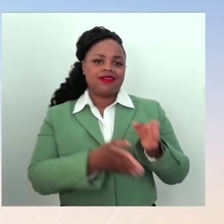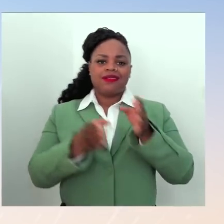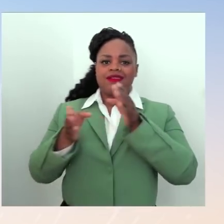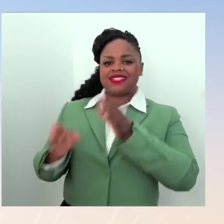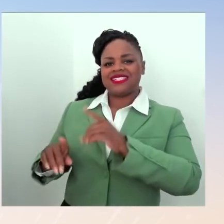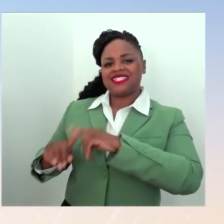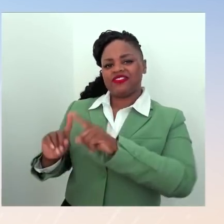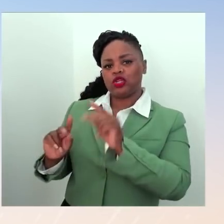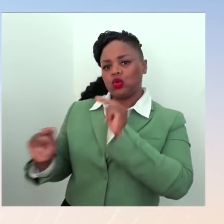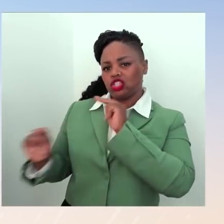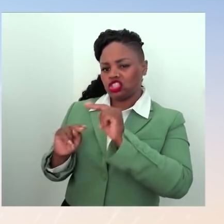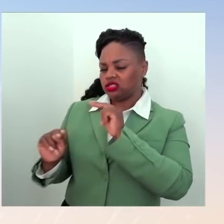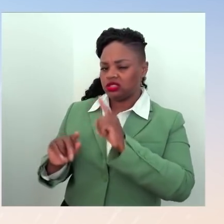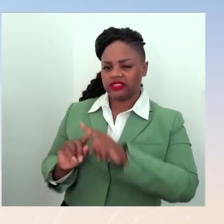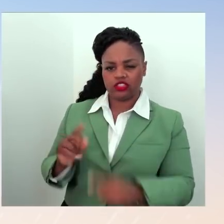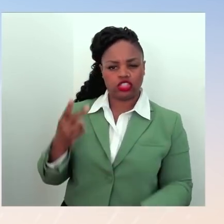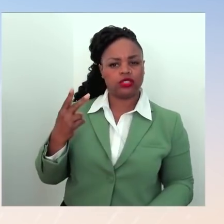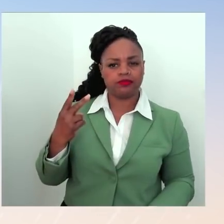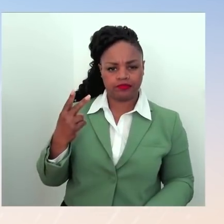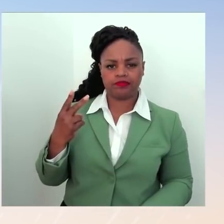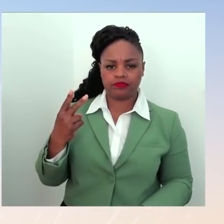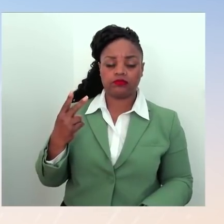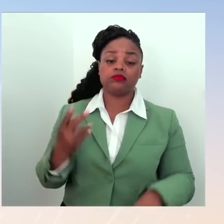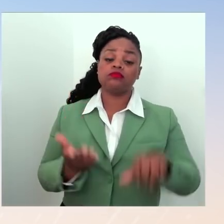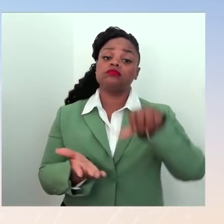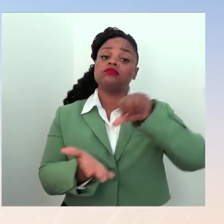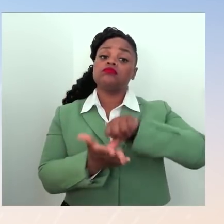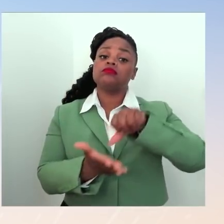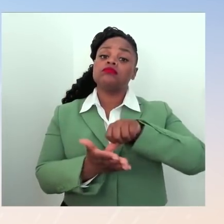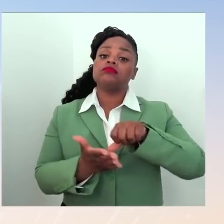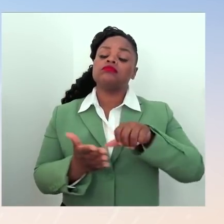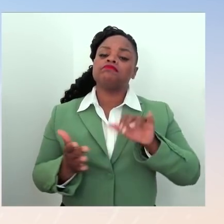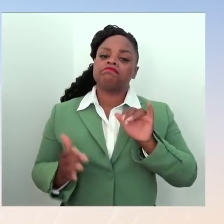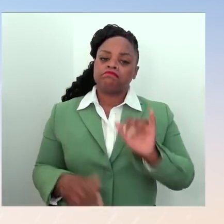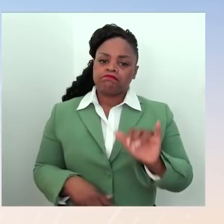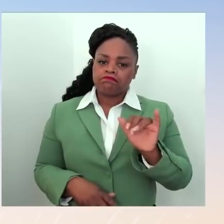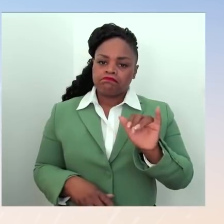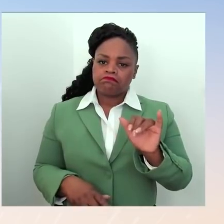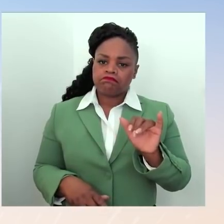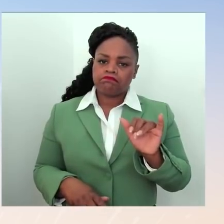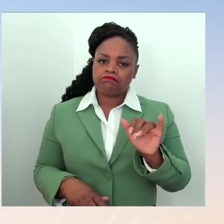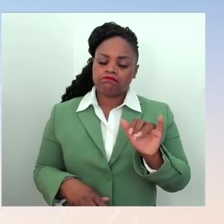Ms. Psaki: Oh, and Iran. The most vital reason -- the most important reason why we are focused